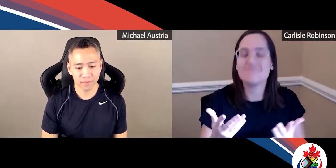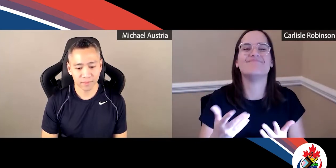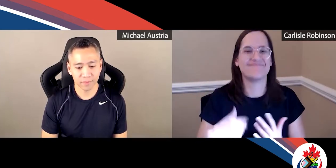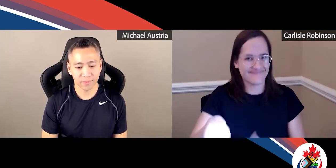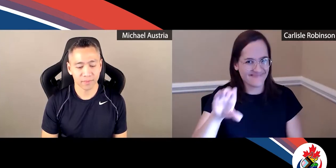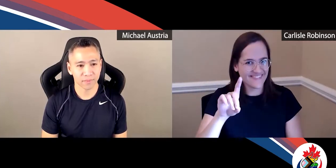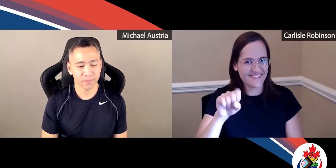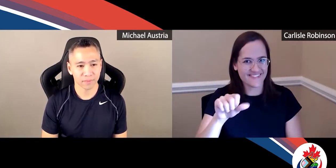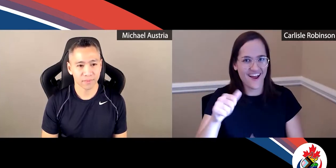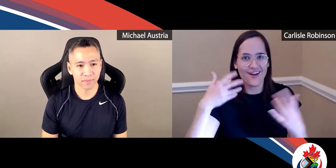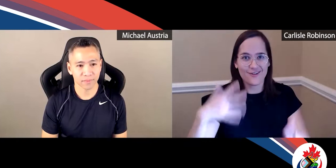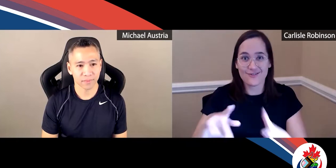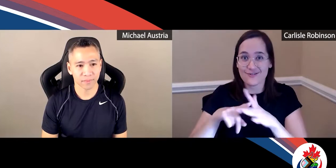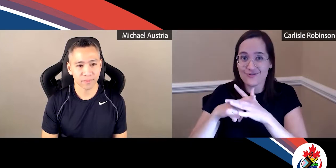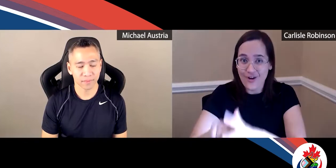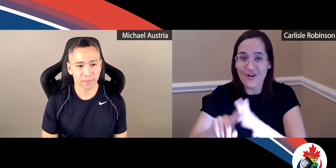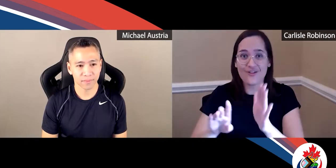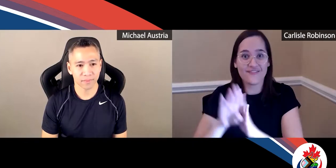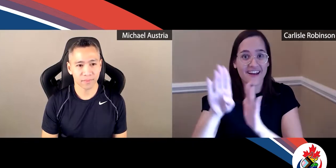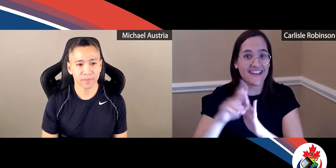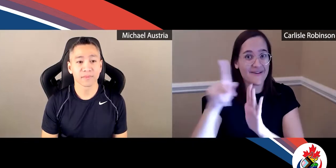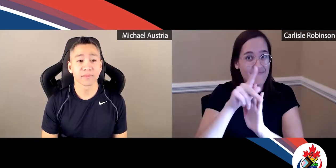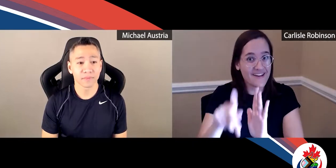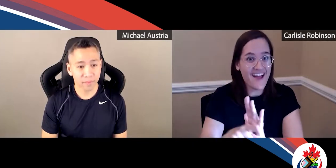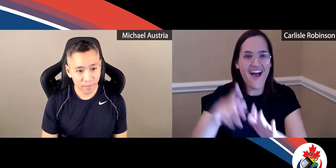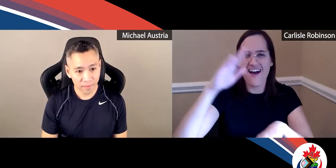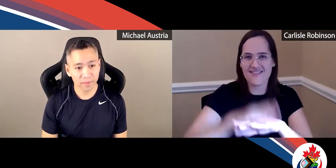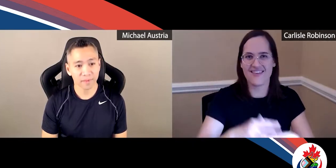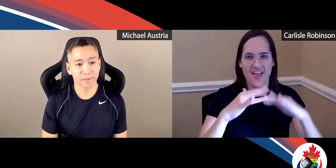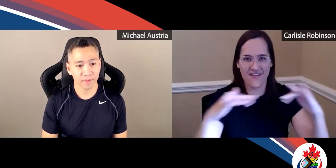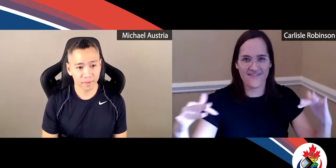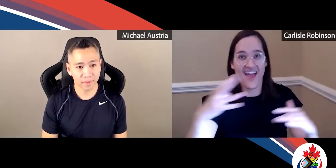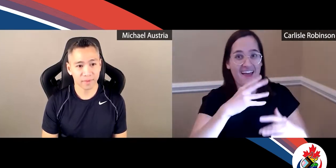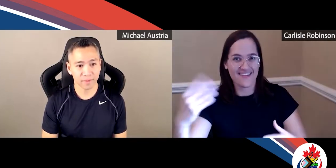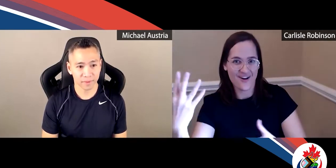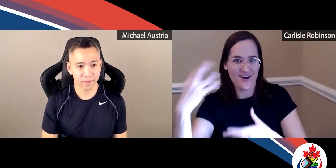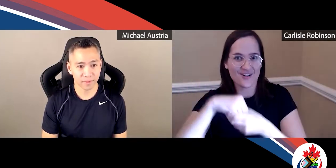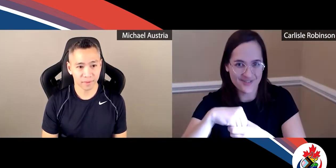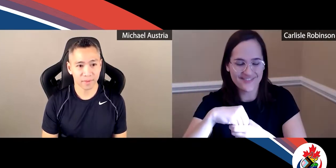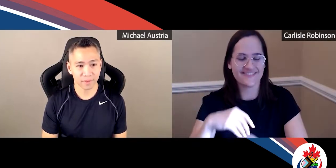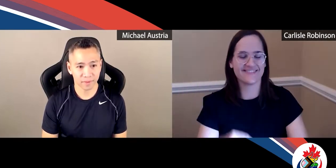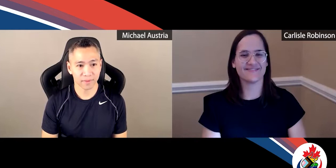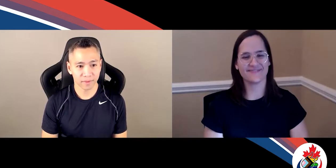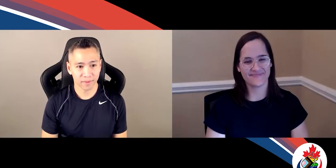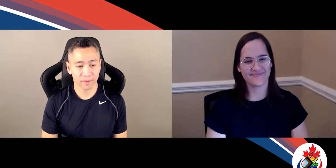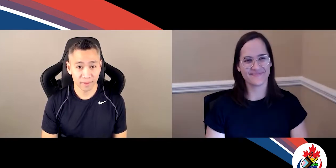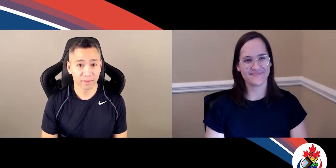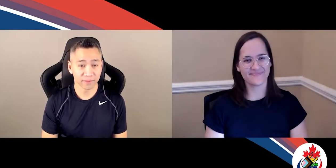CDSA has started developing policies on the diversity and inclusion.